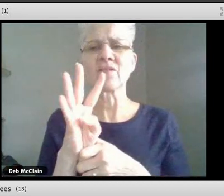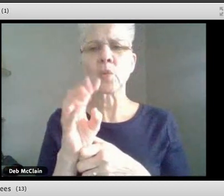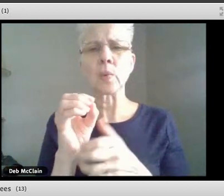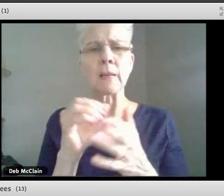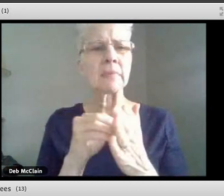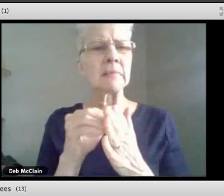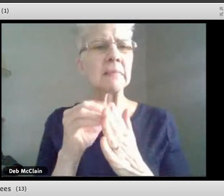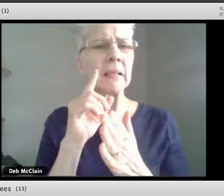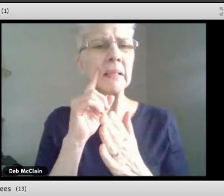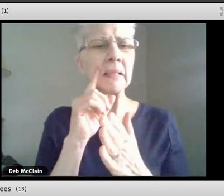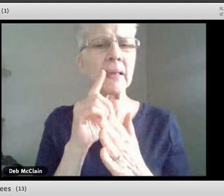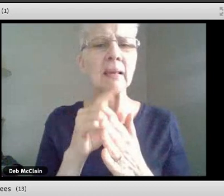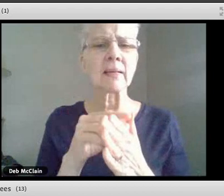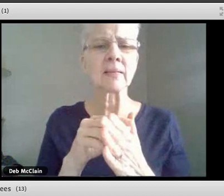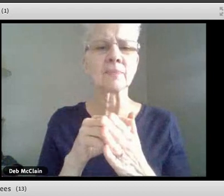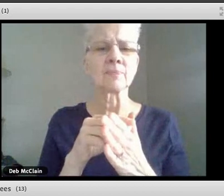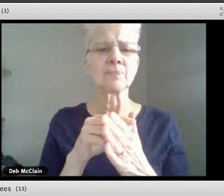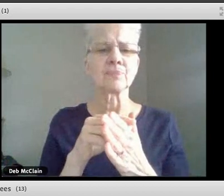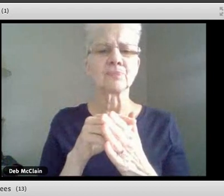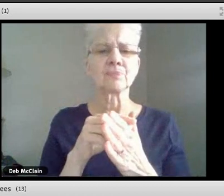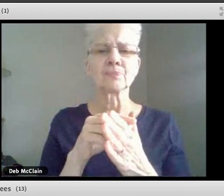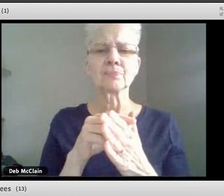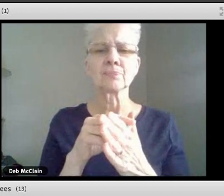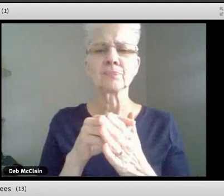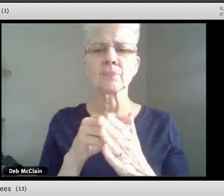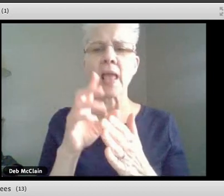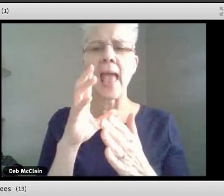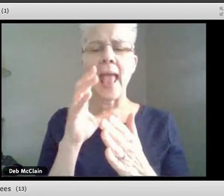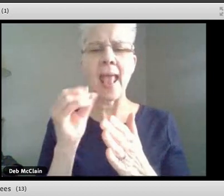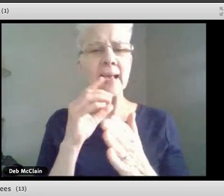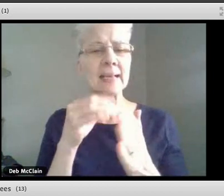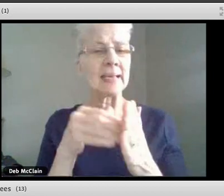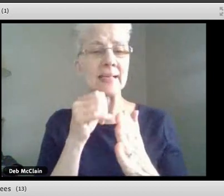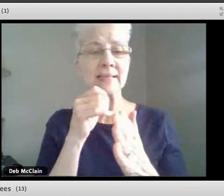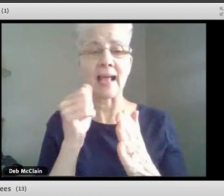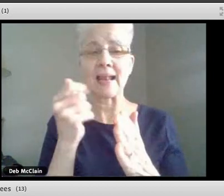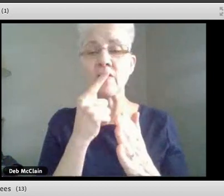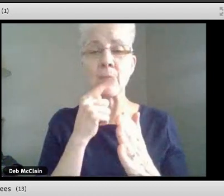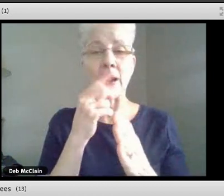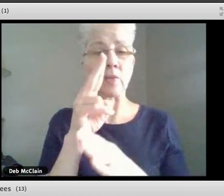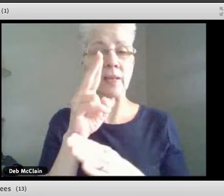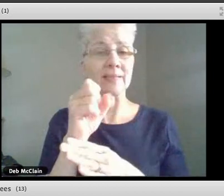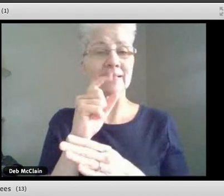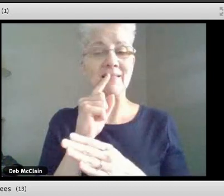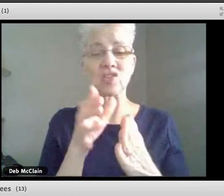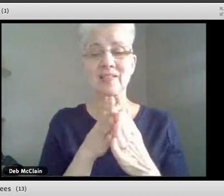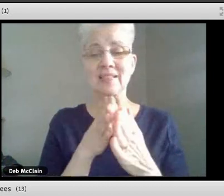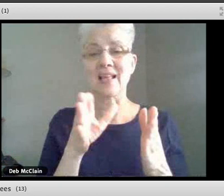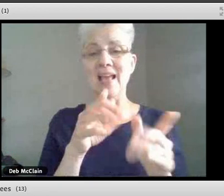eight hundred, and, again, this is not everybody in the United States. This is just the Census and the American Community Study